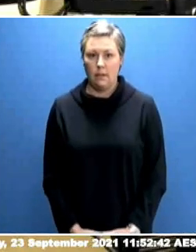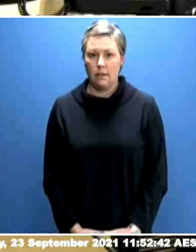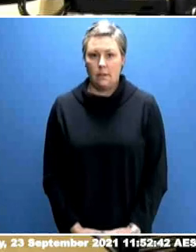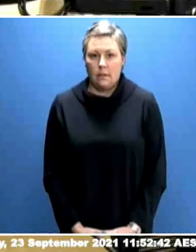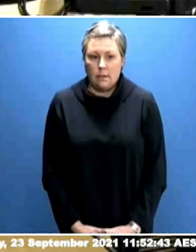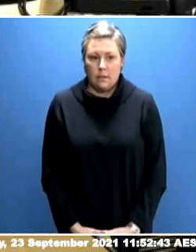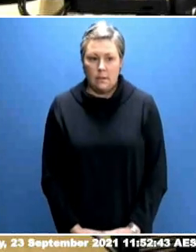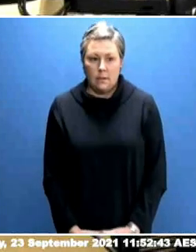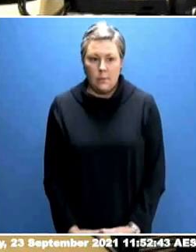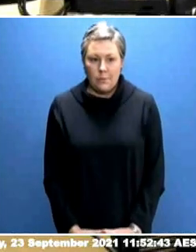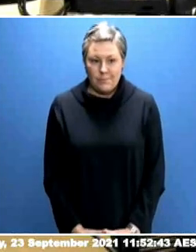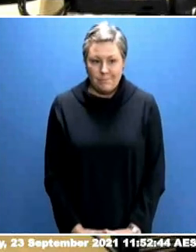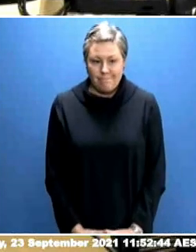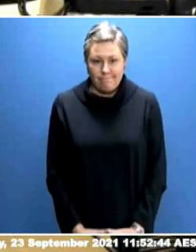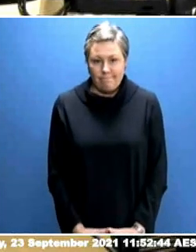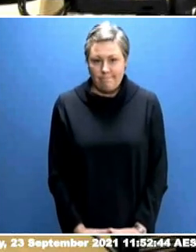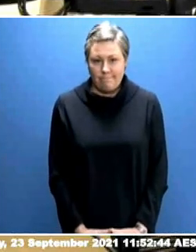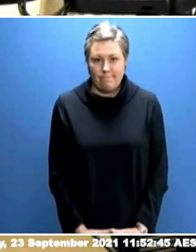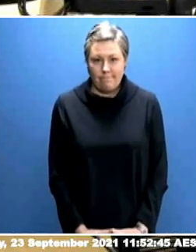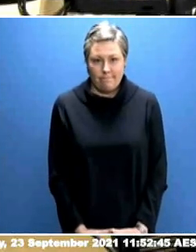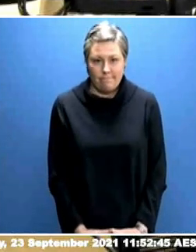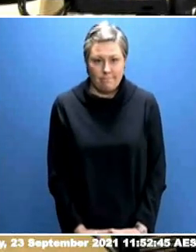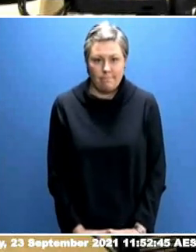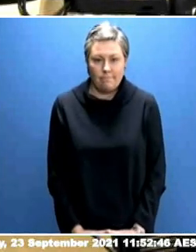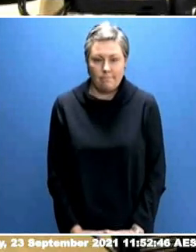Before I commence with the evidence of Mr Espie,